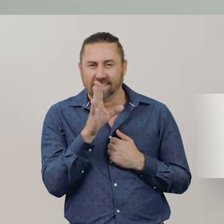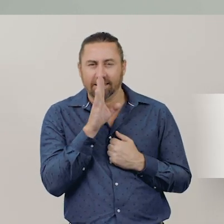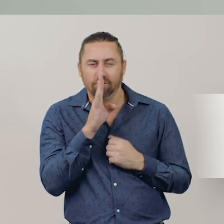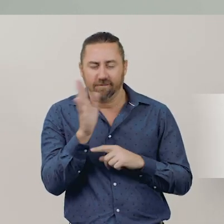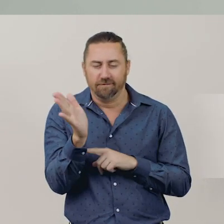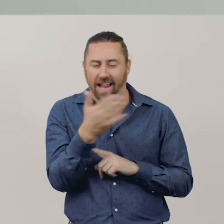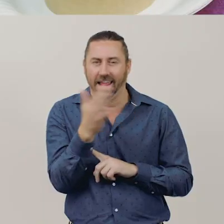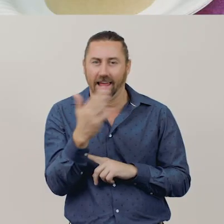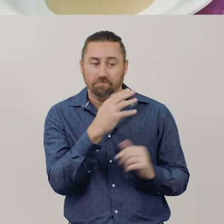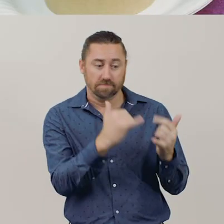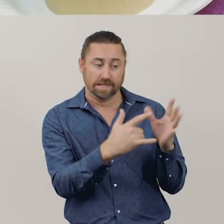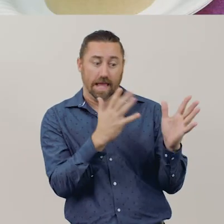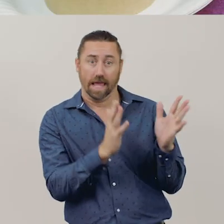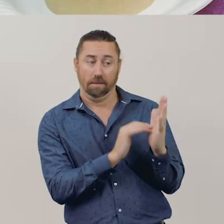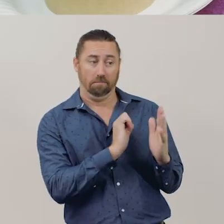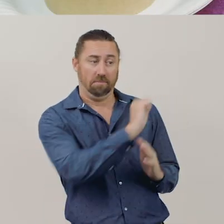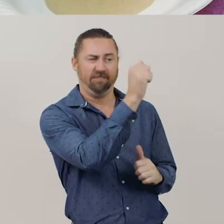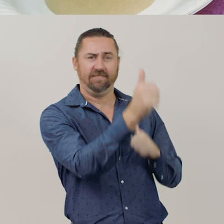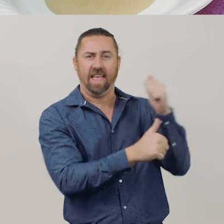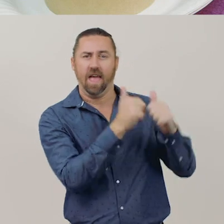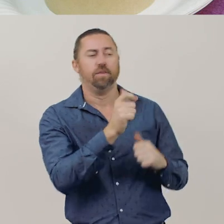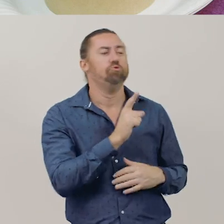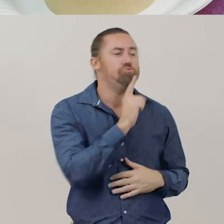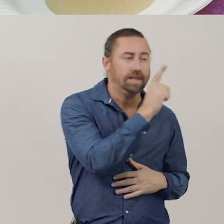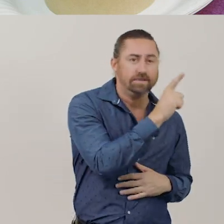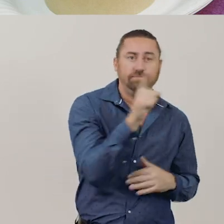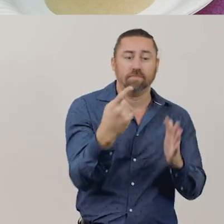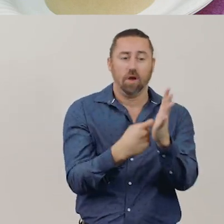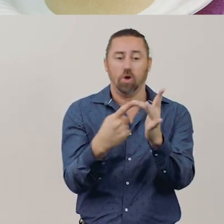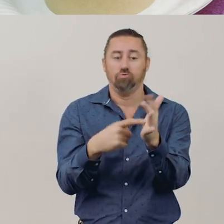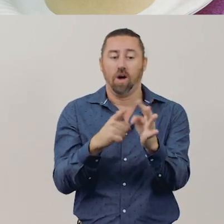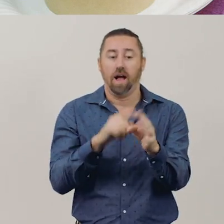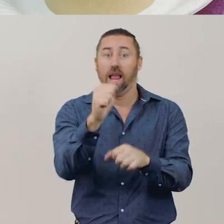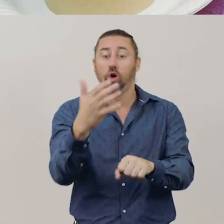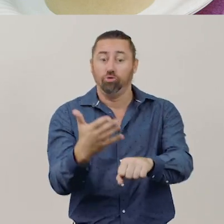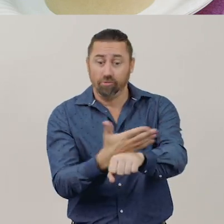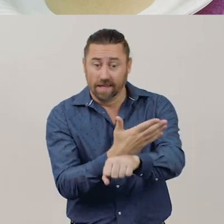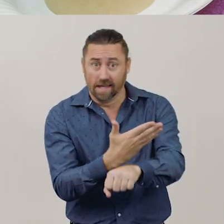Sam’s favourite colour is red, Riley’s is green, and my favourite is blue,